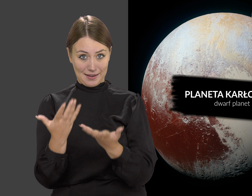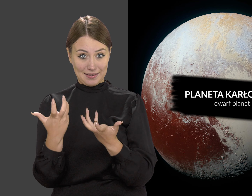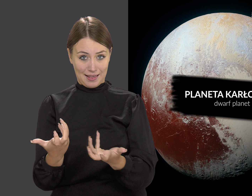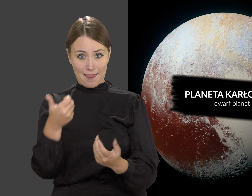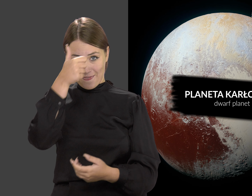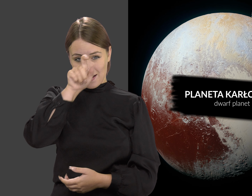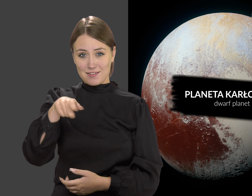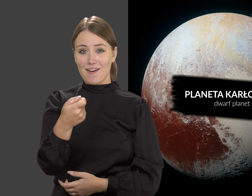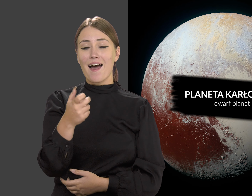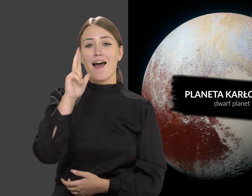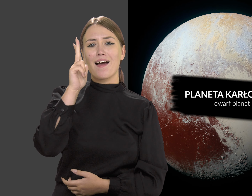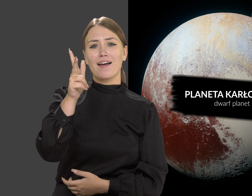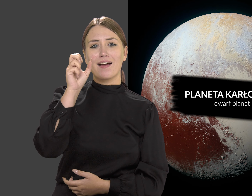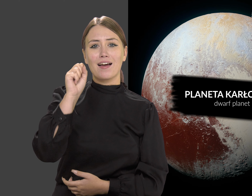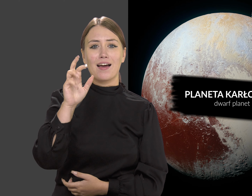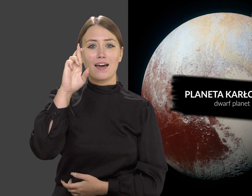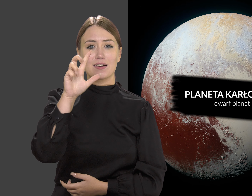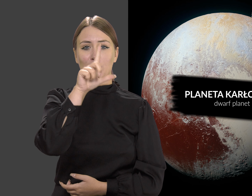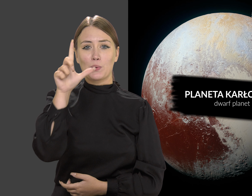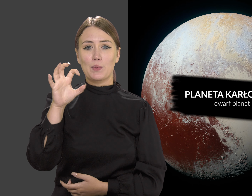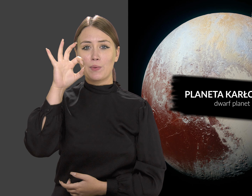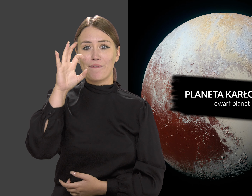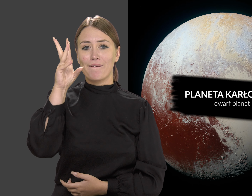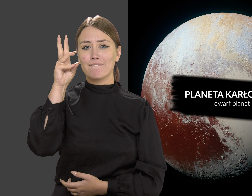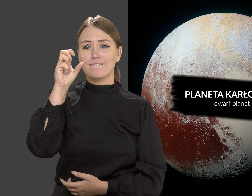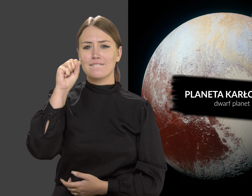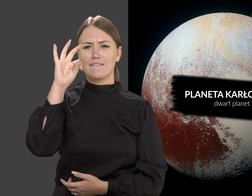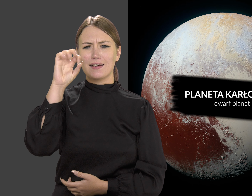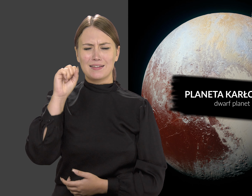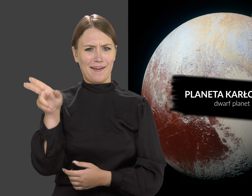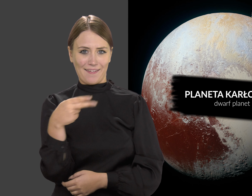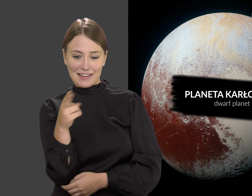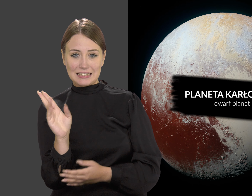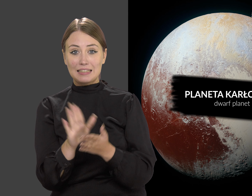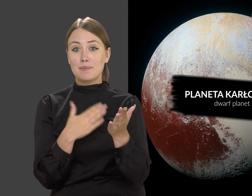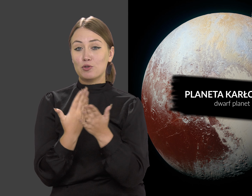so, to call a planet a dwarf planet,